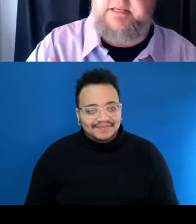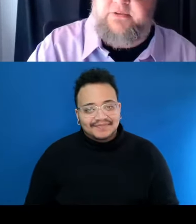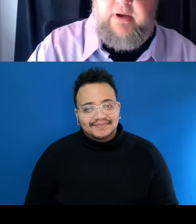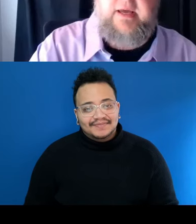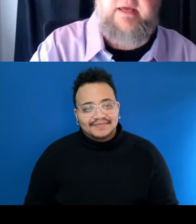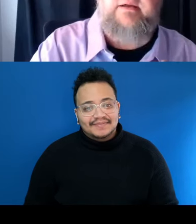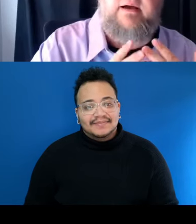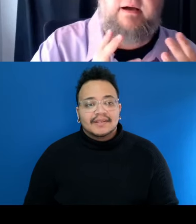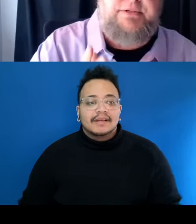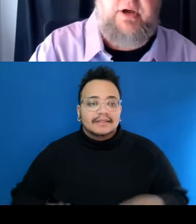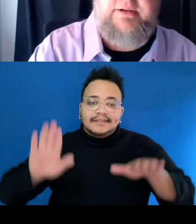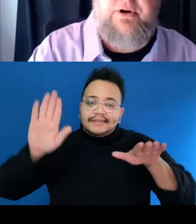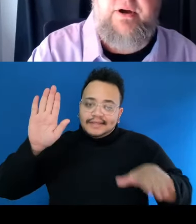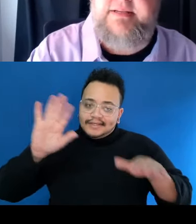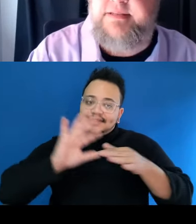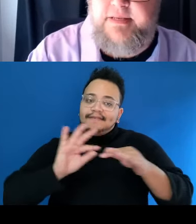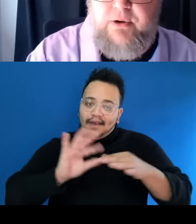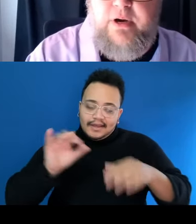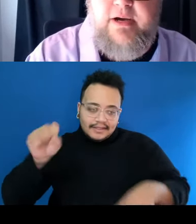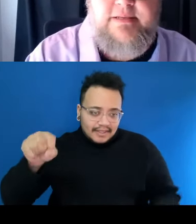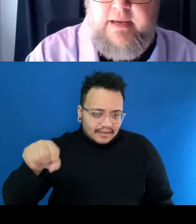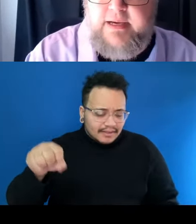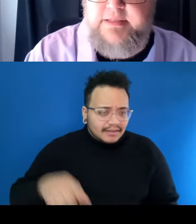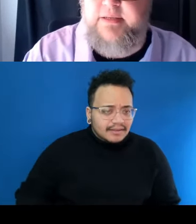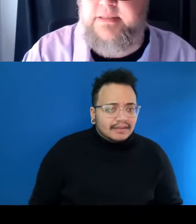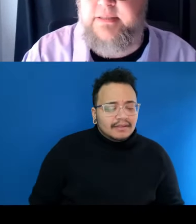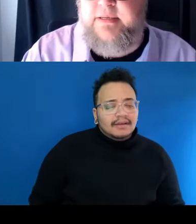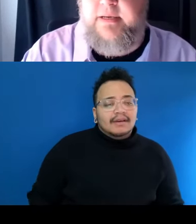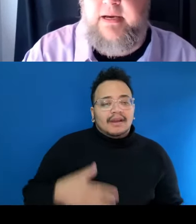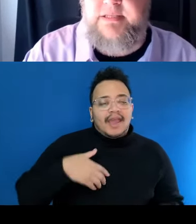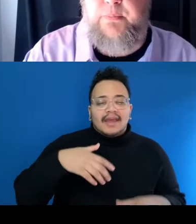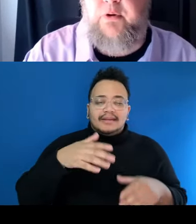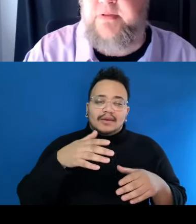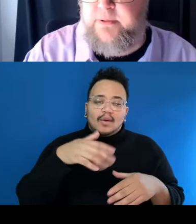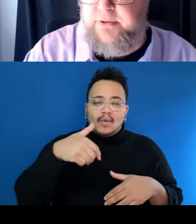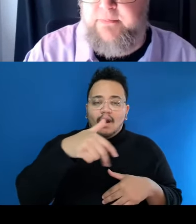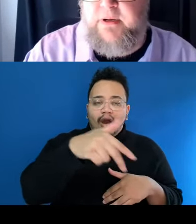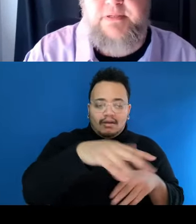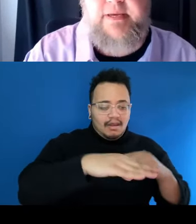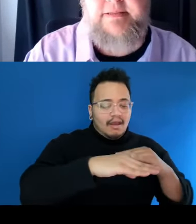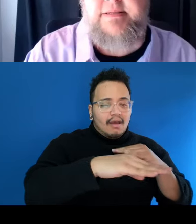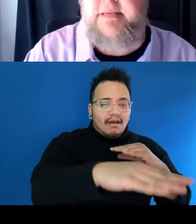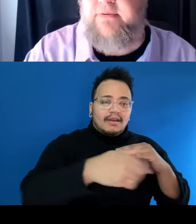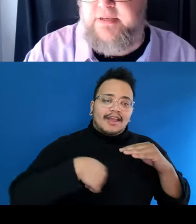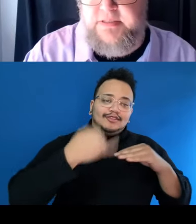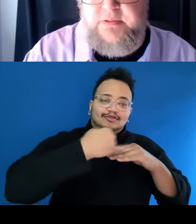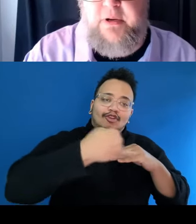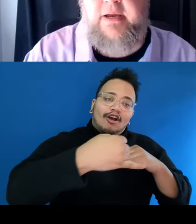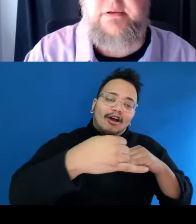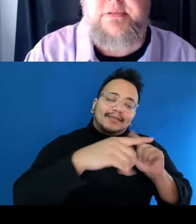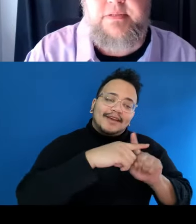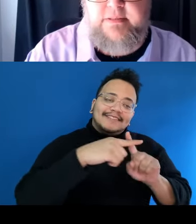Testifying chalk drawings on sidewalks. Excellent, support visibility in public spaces. Give hugs and smiles.